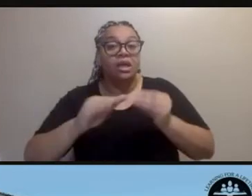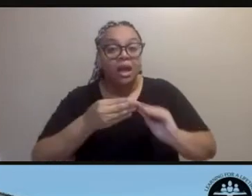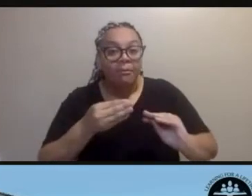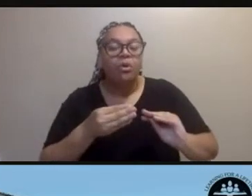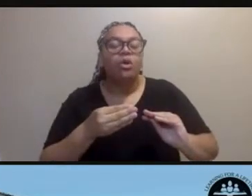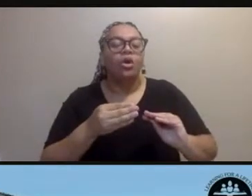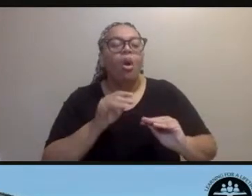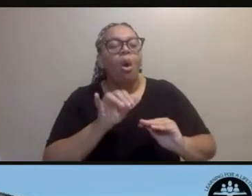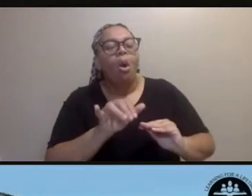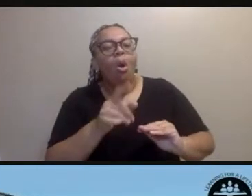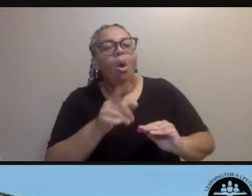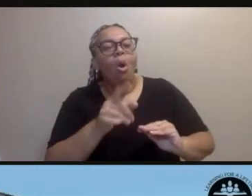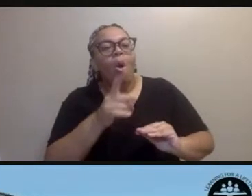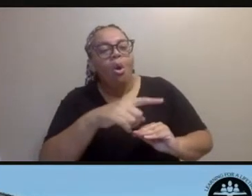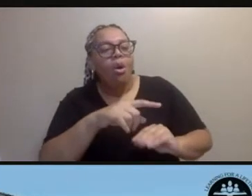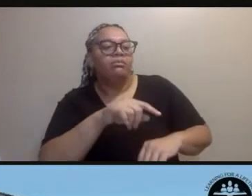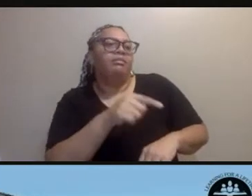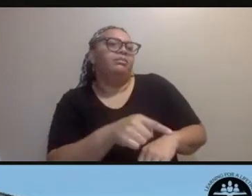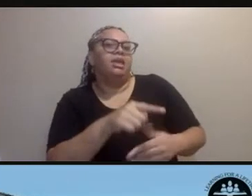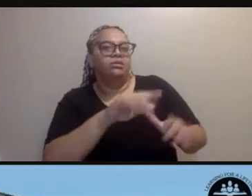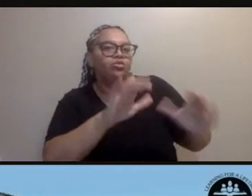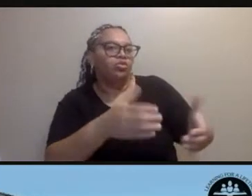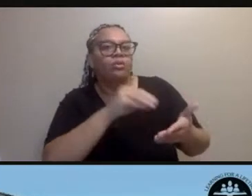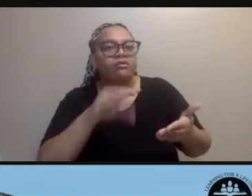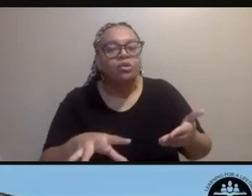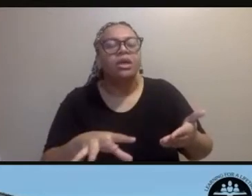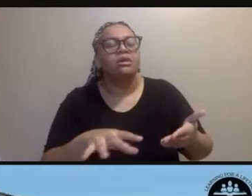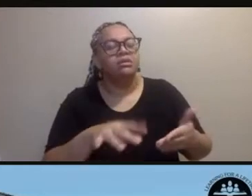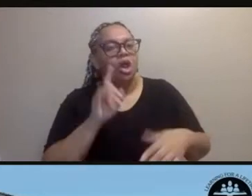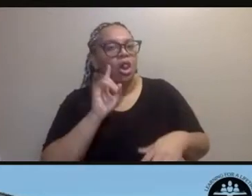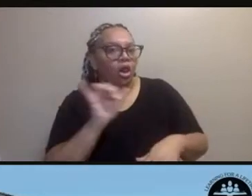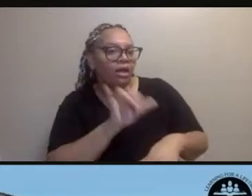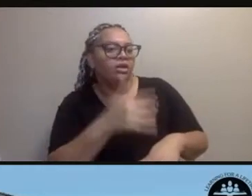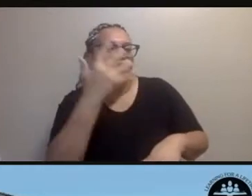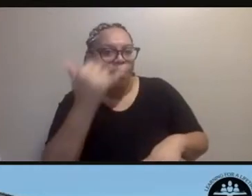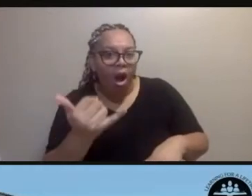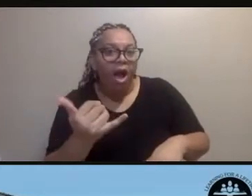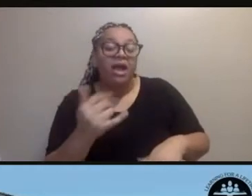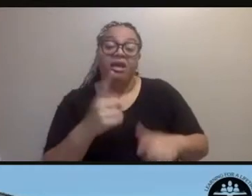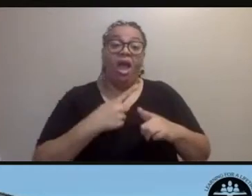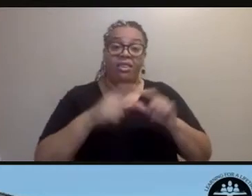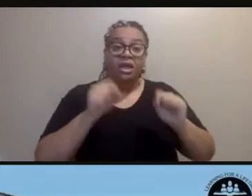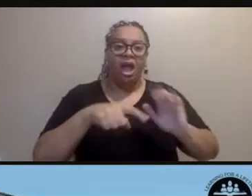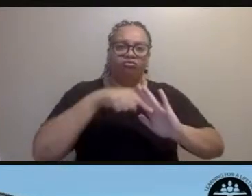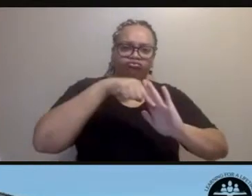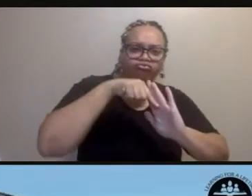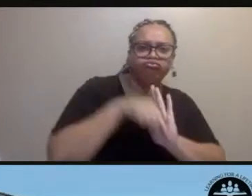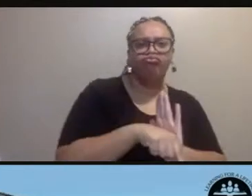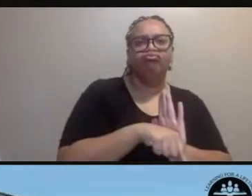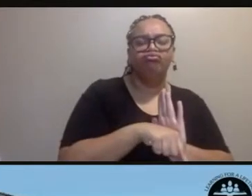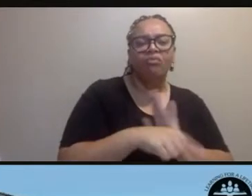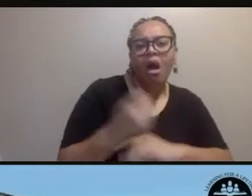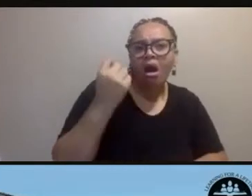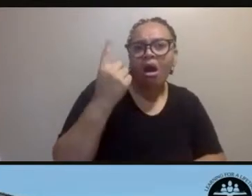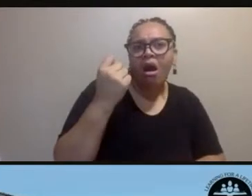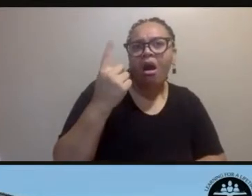KIND OF PUT TOGETHER WHAT'S